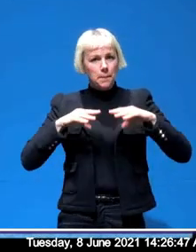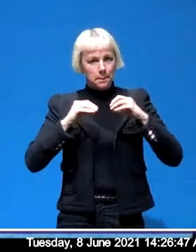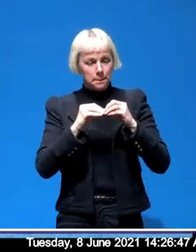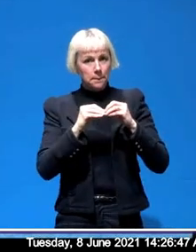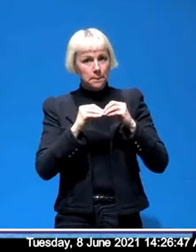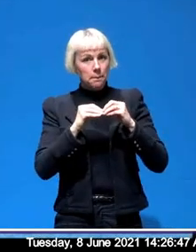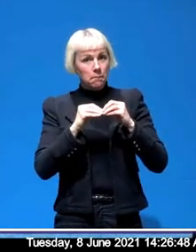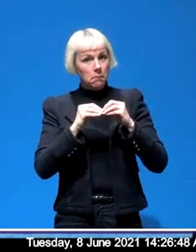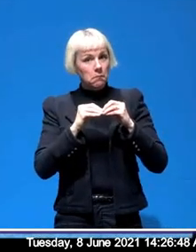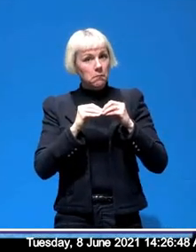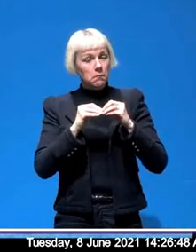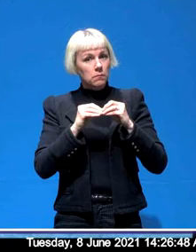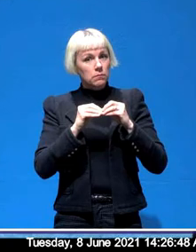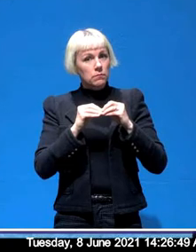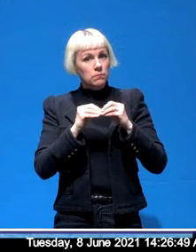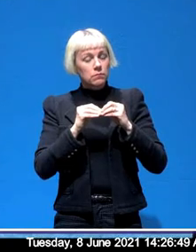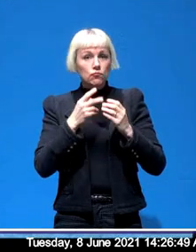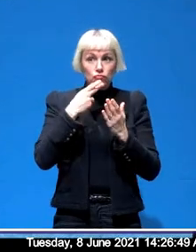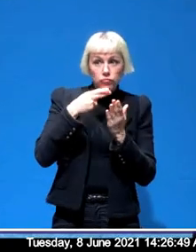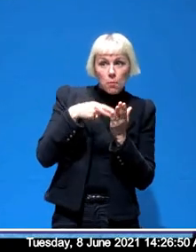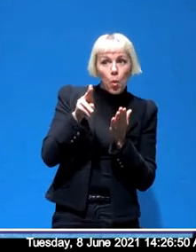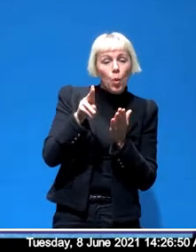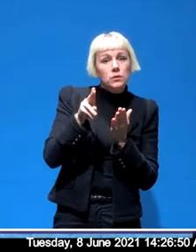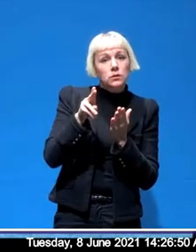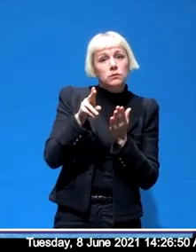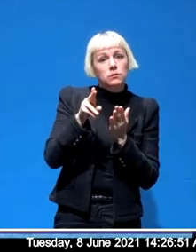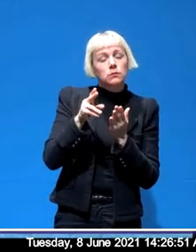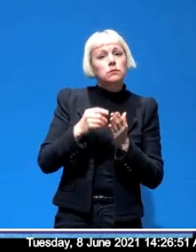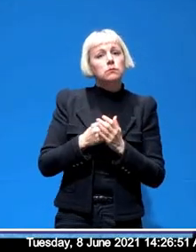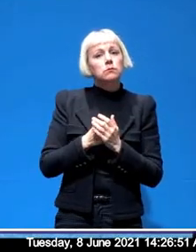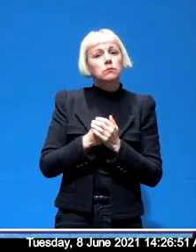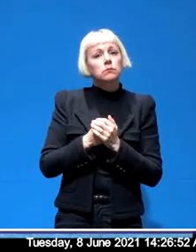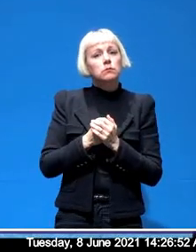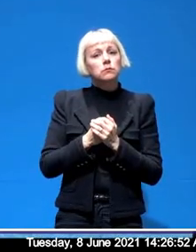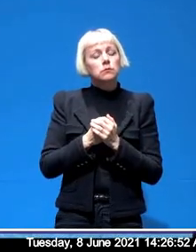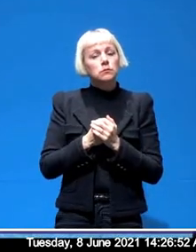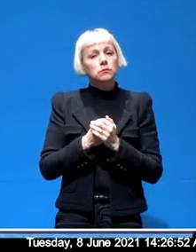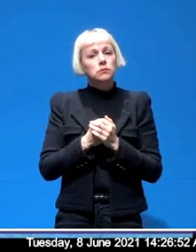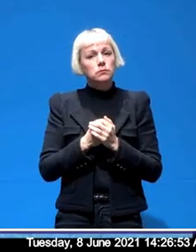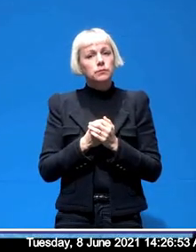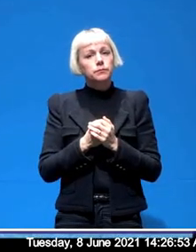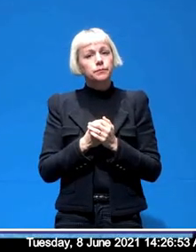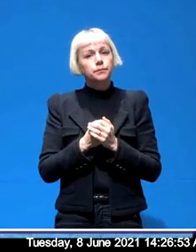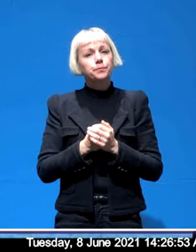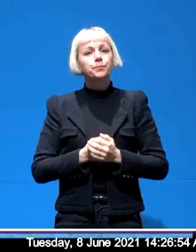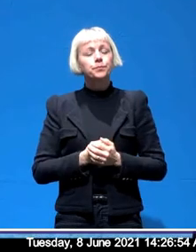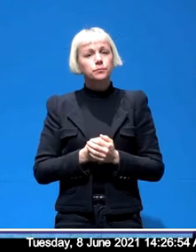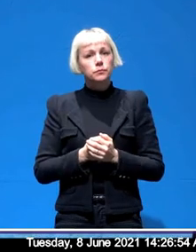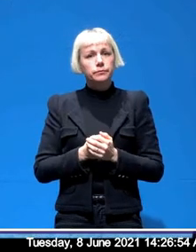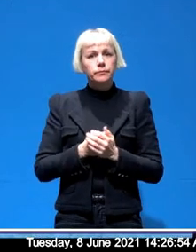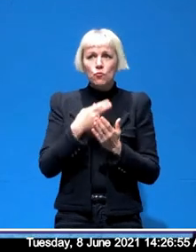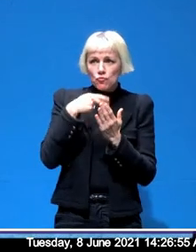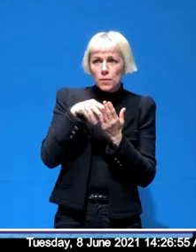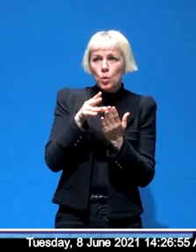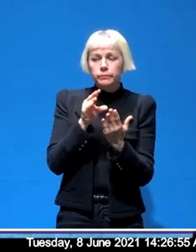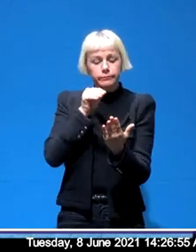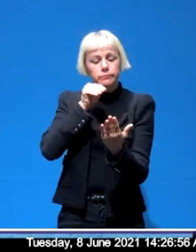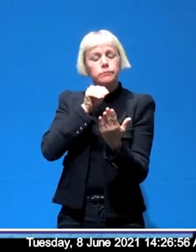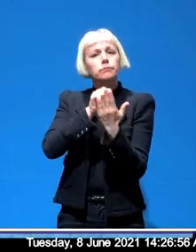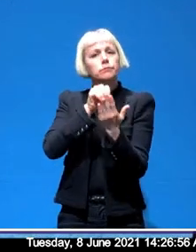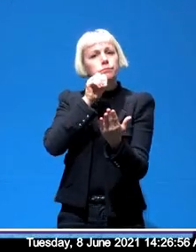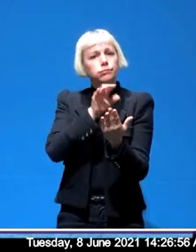reported in the report on RiskMan at tab 68 in hearing bundle B.